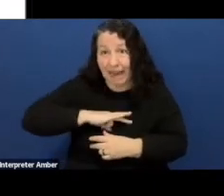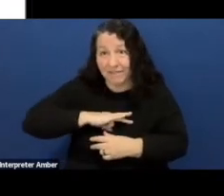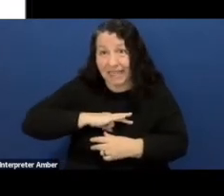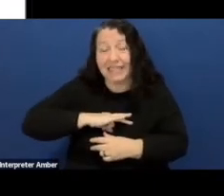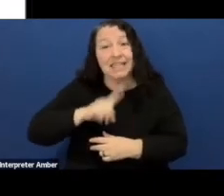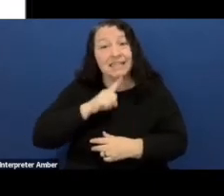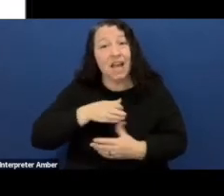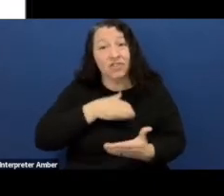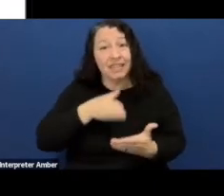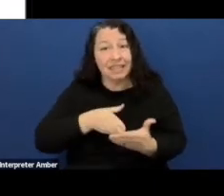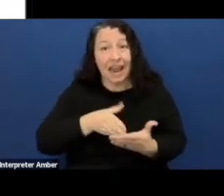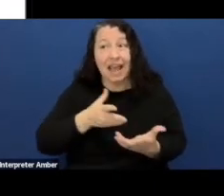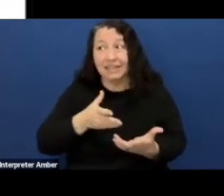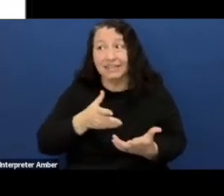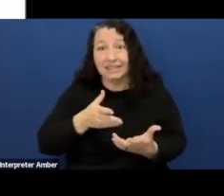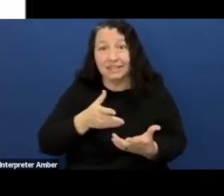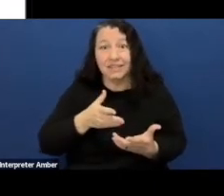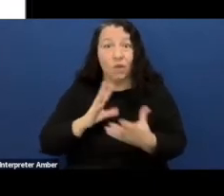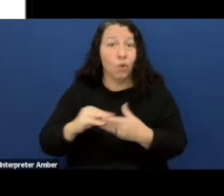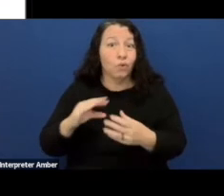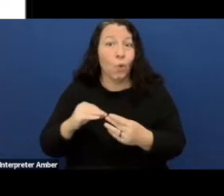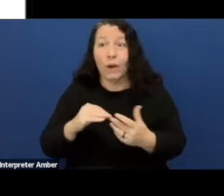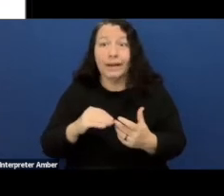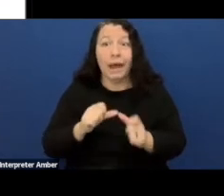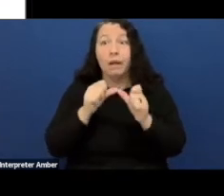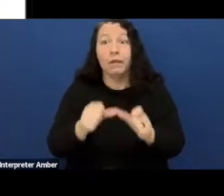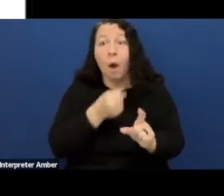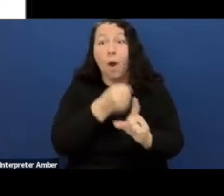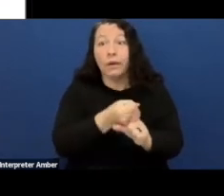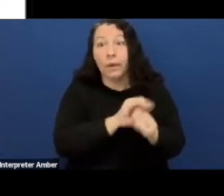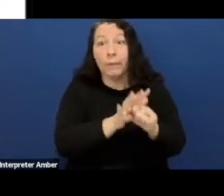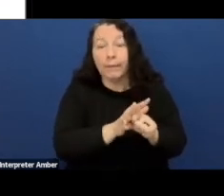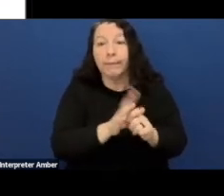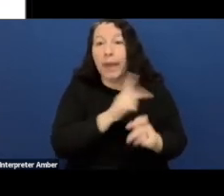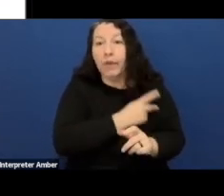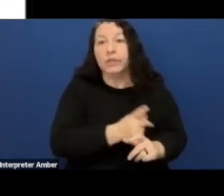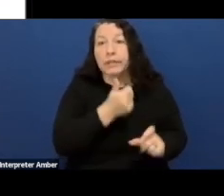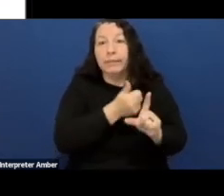many of us are denied care and disability benefits. And this goes against the narrative